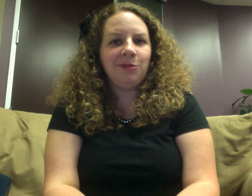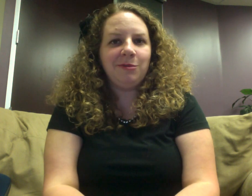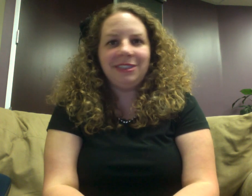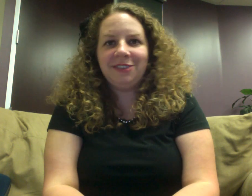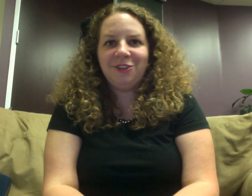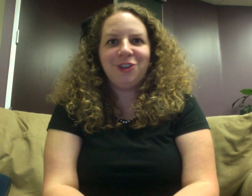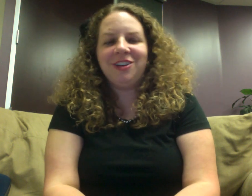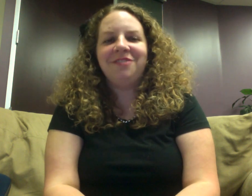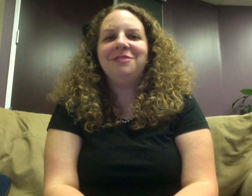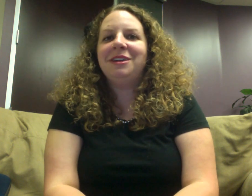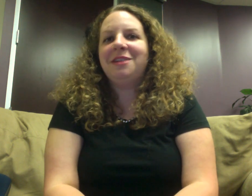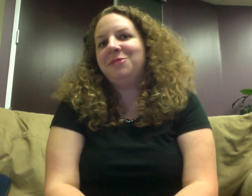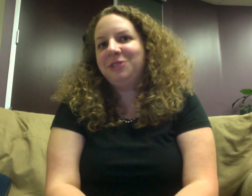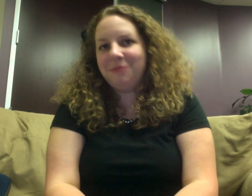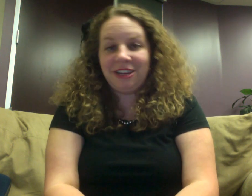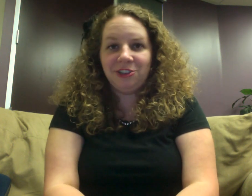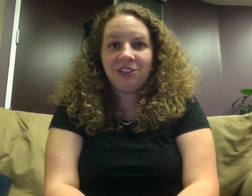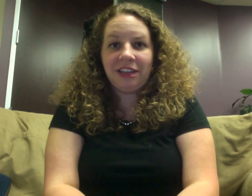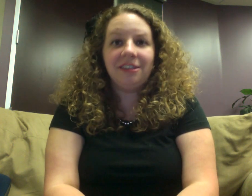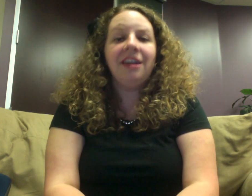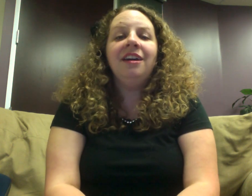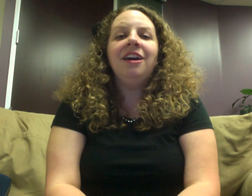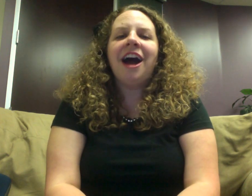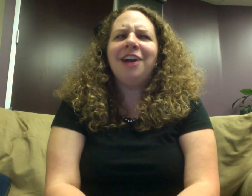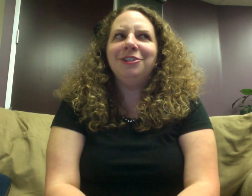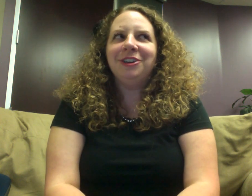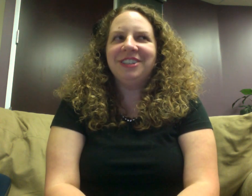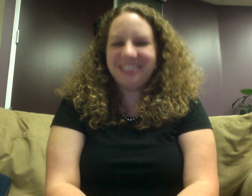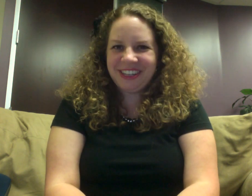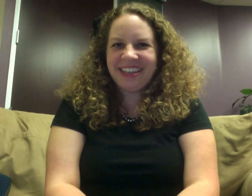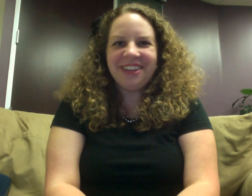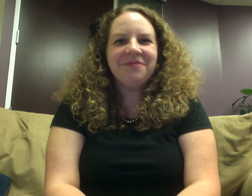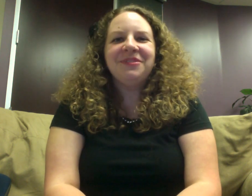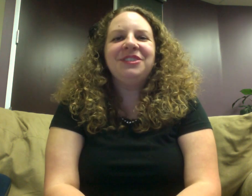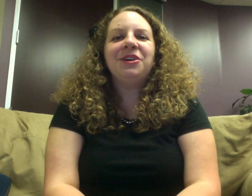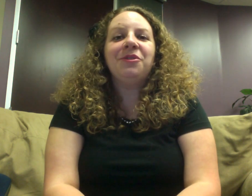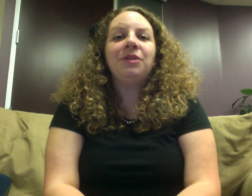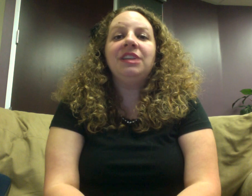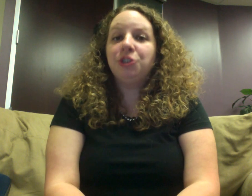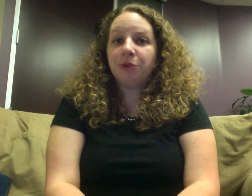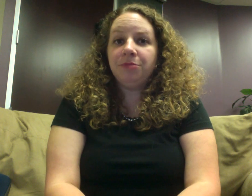will be sufficient enough to be able to be understand . . . understood. So it's true